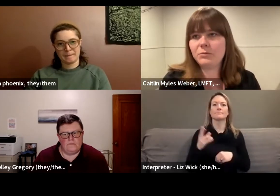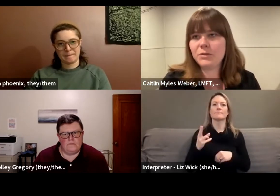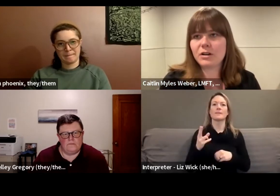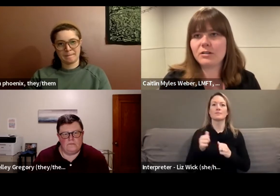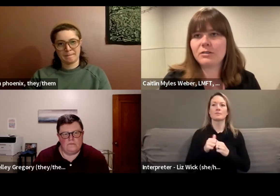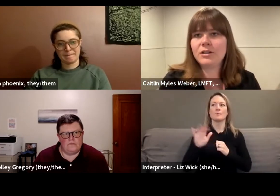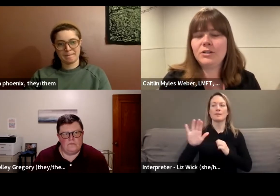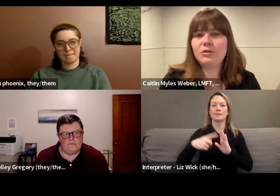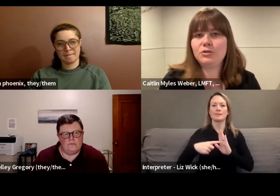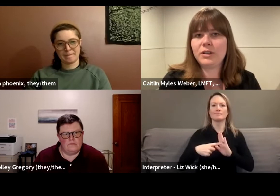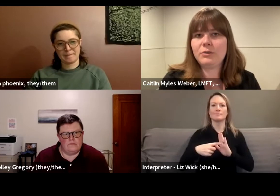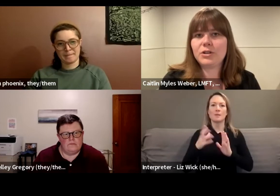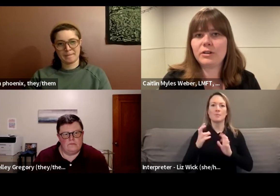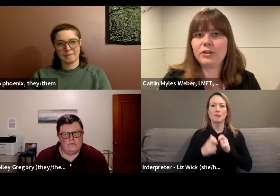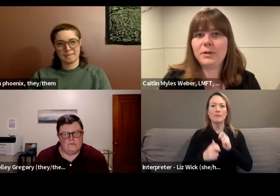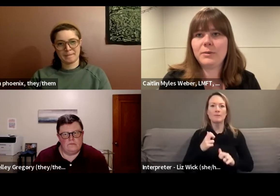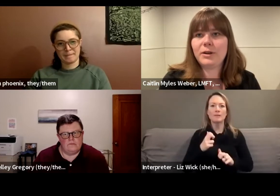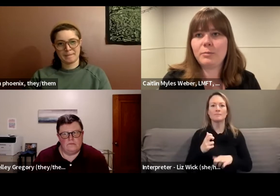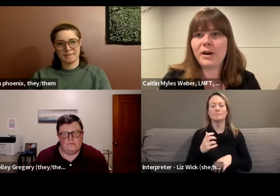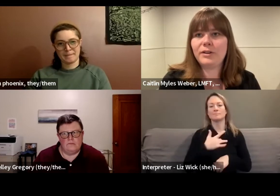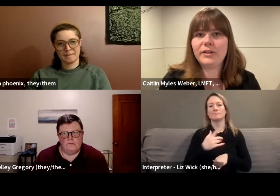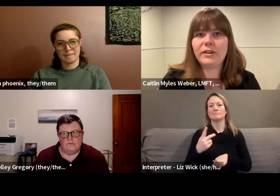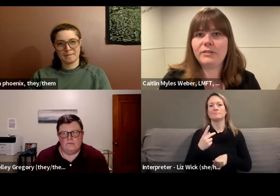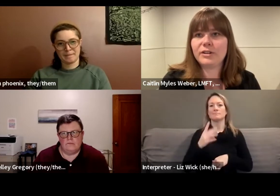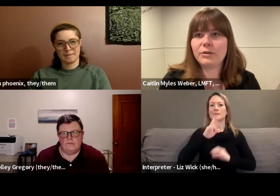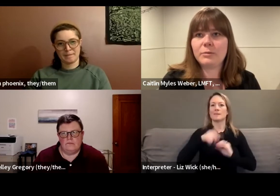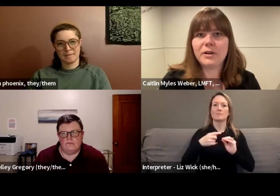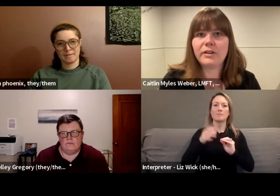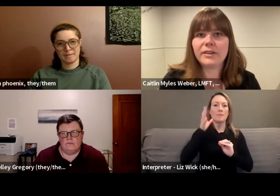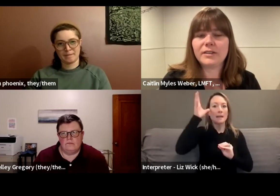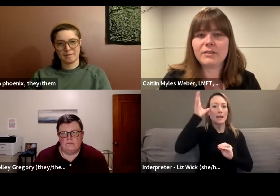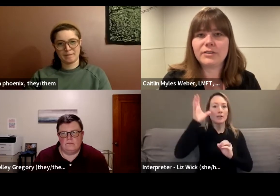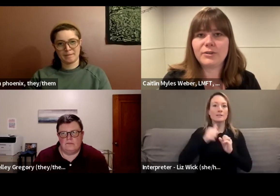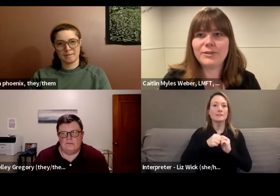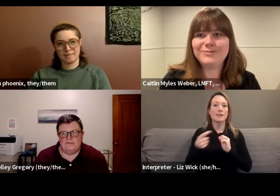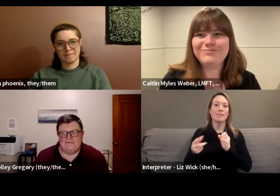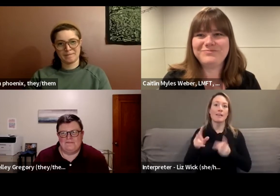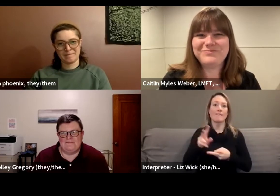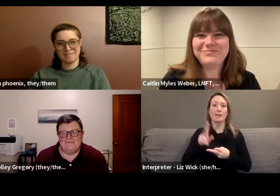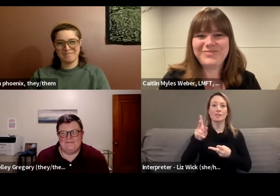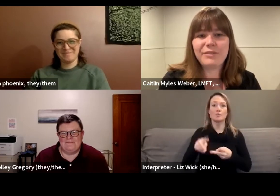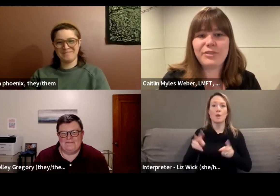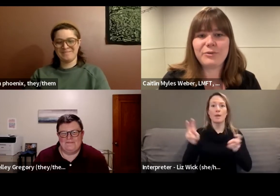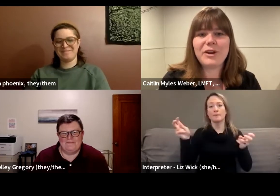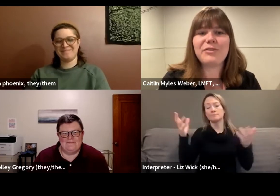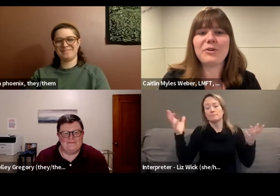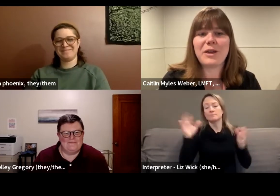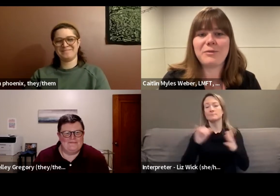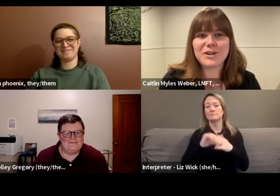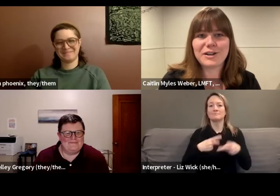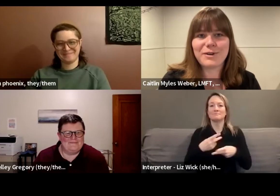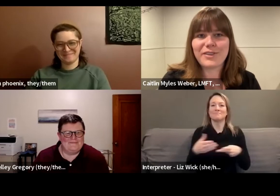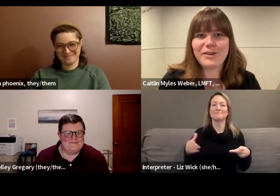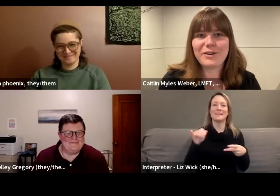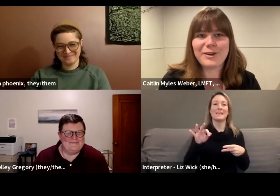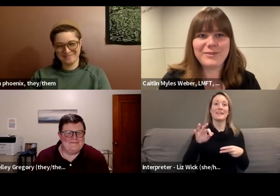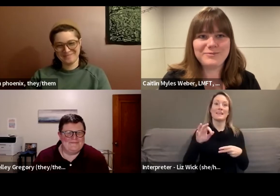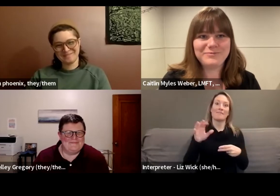And we talk, usually we talk a little bit about your parents and how they fucked you up and all that stuff. So if they're okay with talking about that right away.